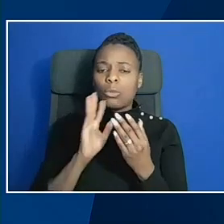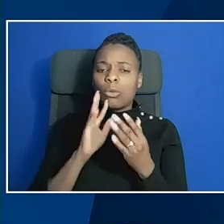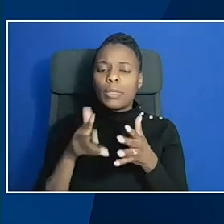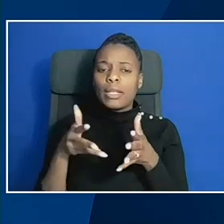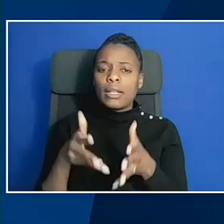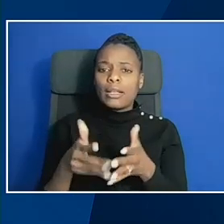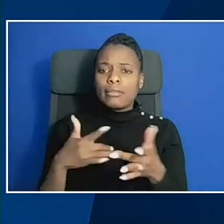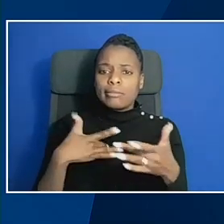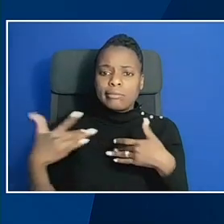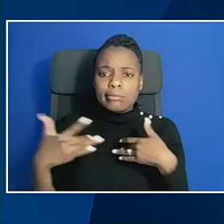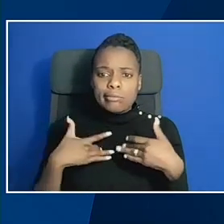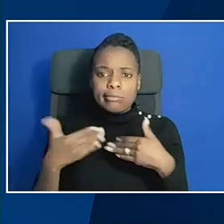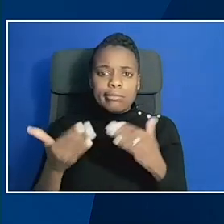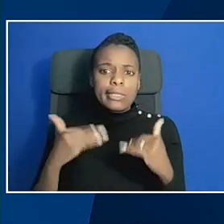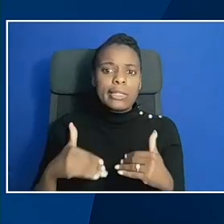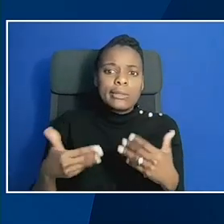what's next? How do you hold this together?